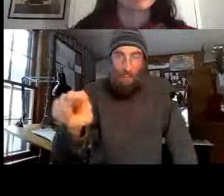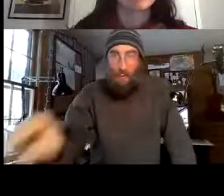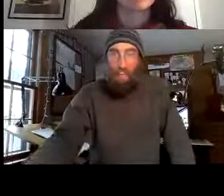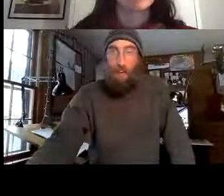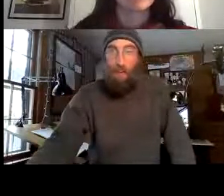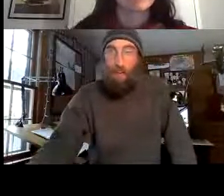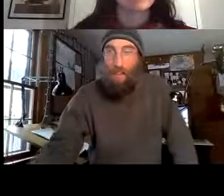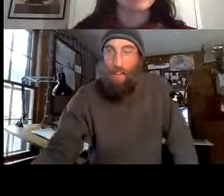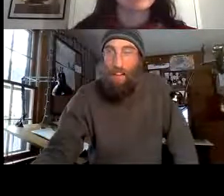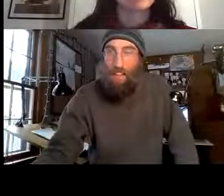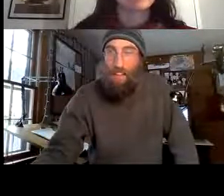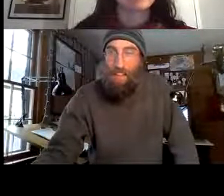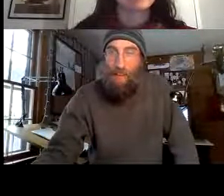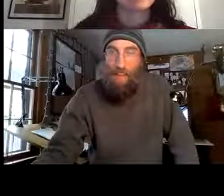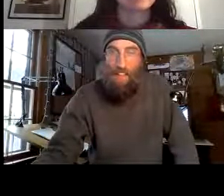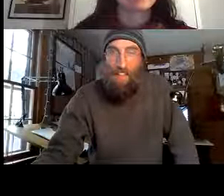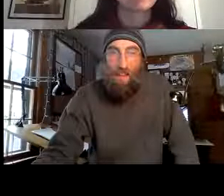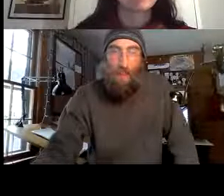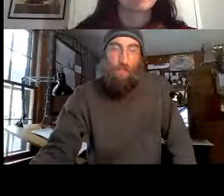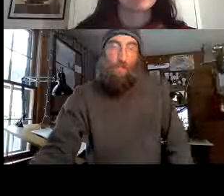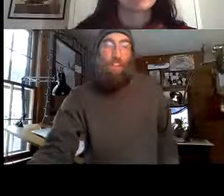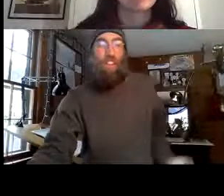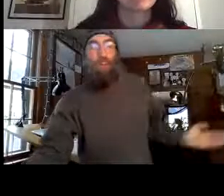because I'm getting to know him. Here I made a decision when I finished this